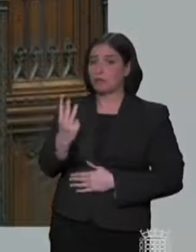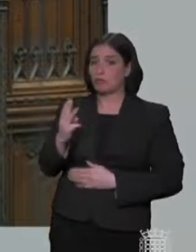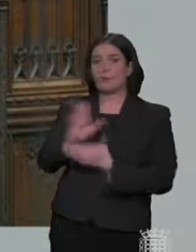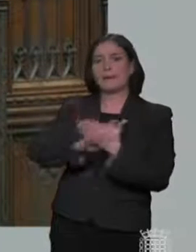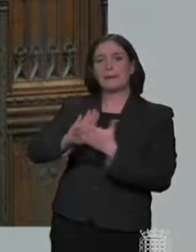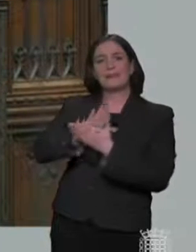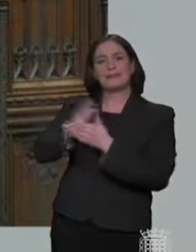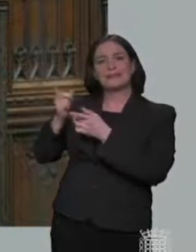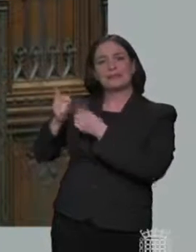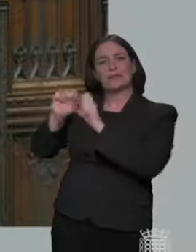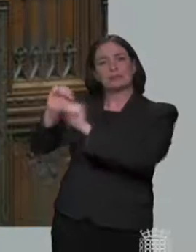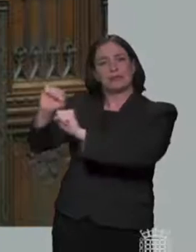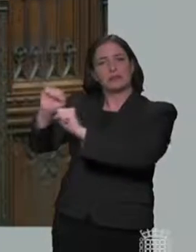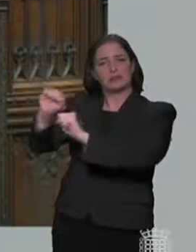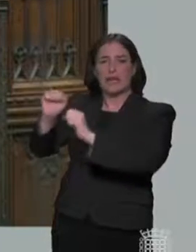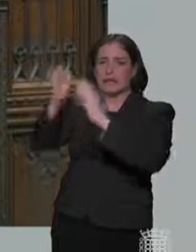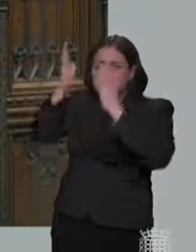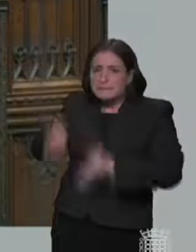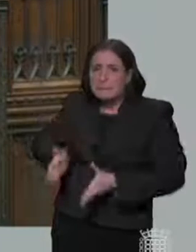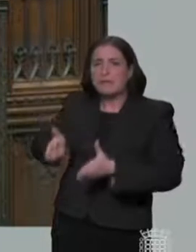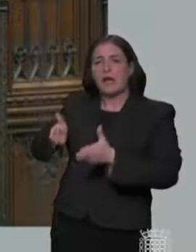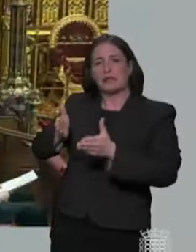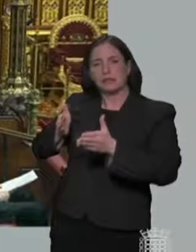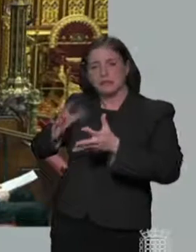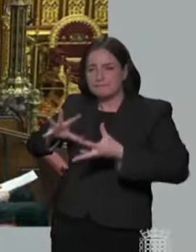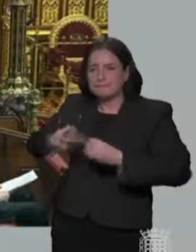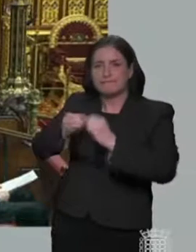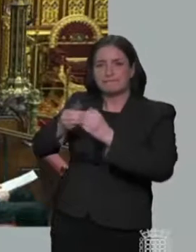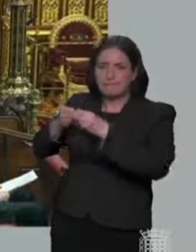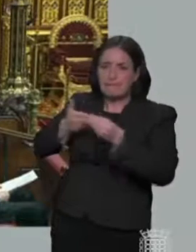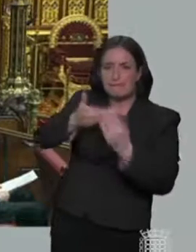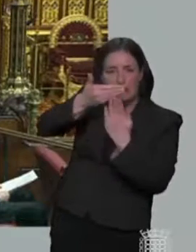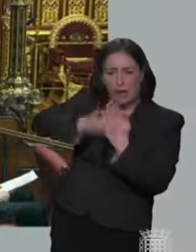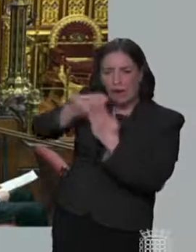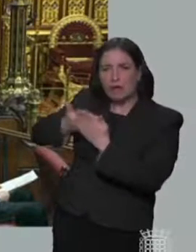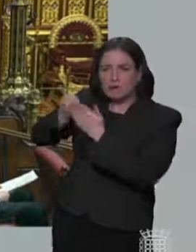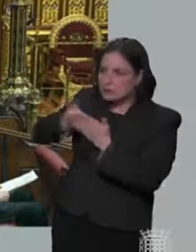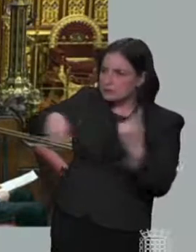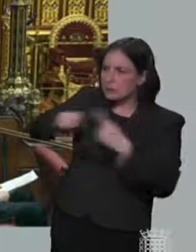in terms of the production of guidance for the promotion facilitation of bsl again there's a